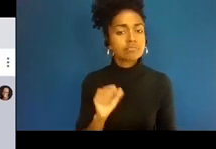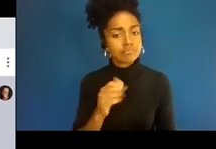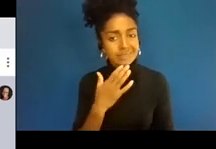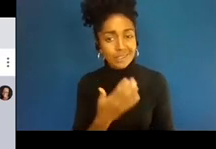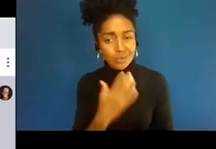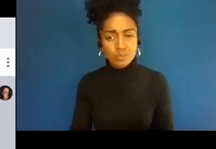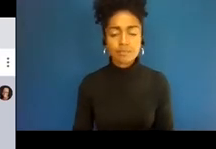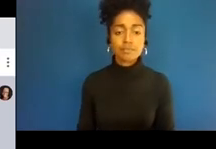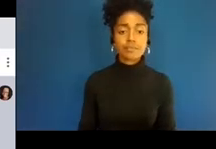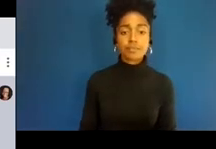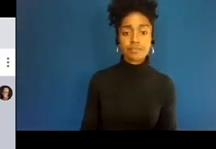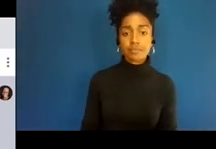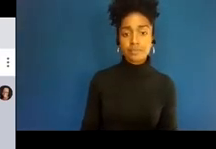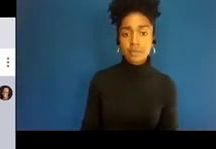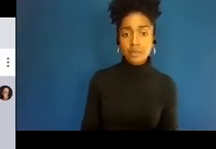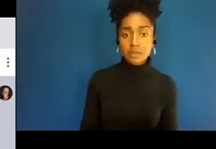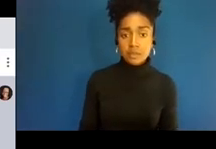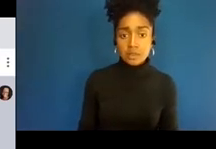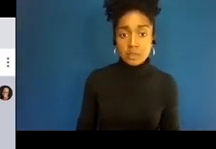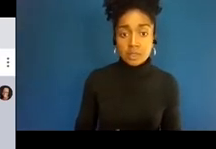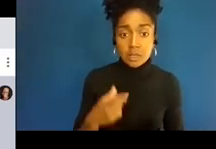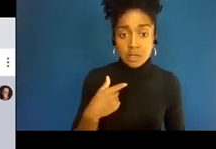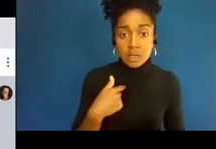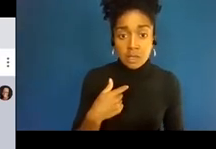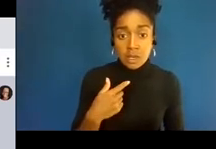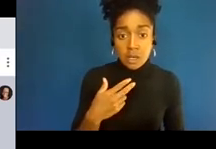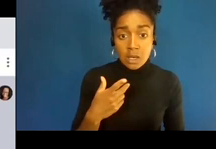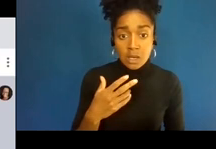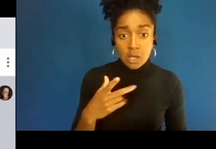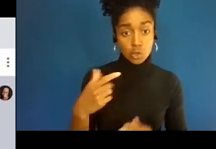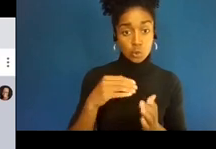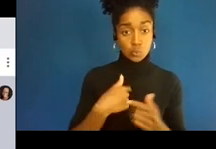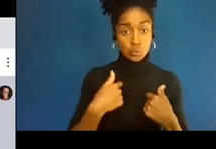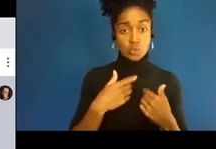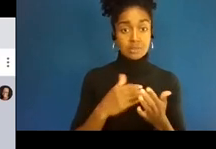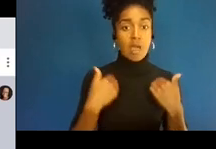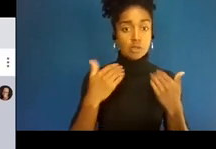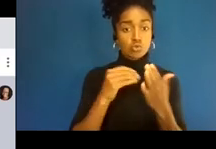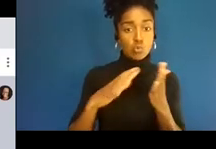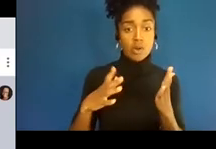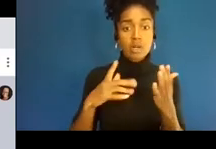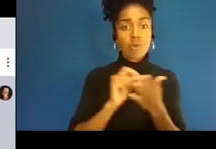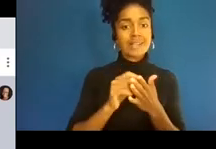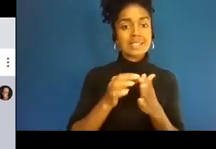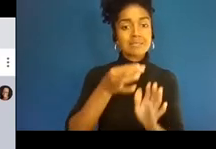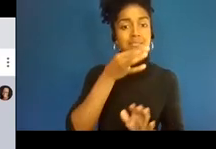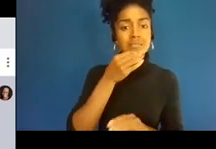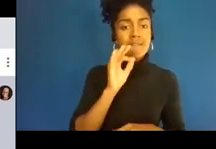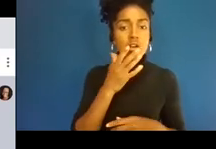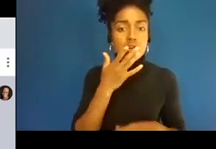"As a young student and writing specialist of color, "considering how I might be able to relate and form a sense of unity with writers of color